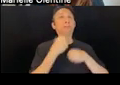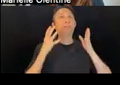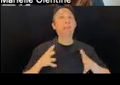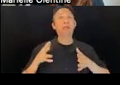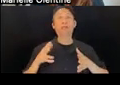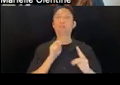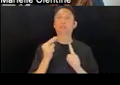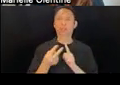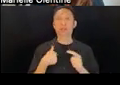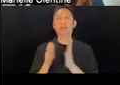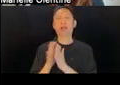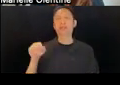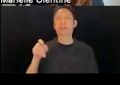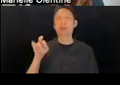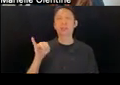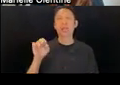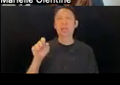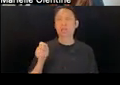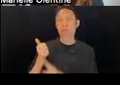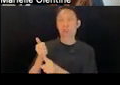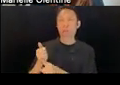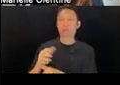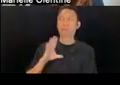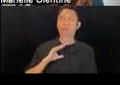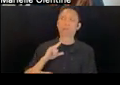because film festival programming does not pay a